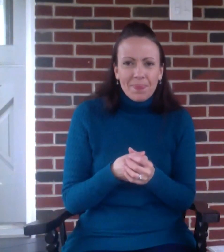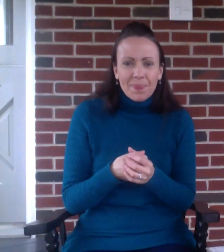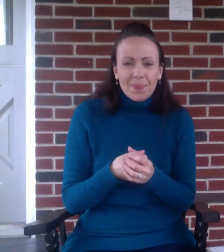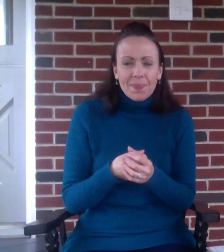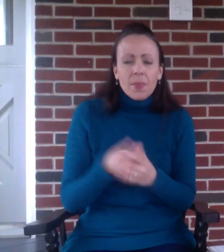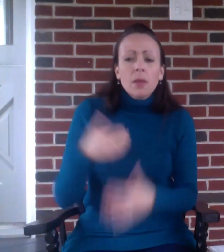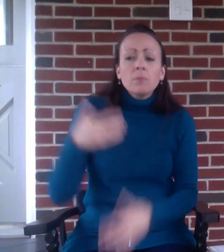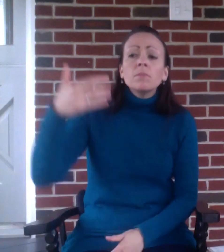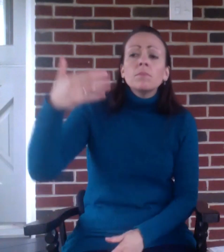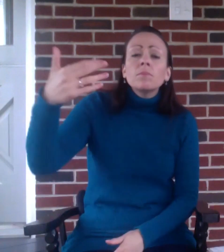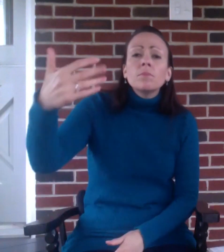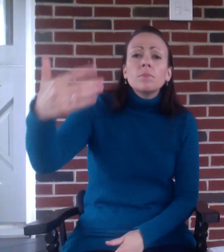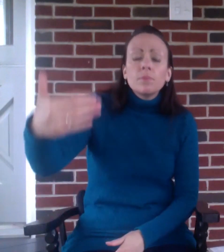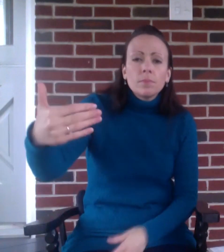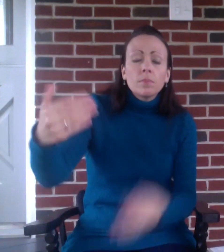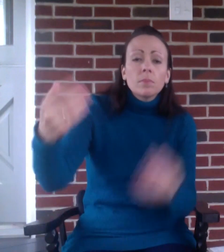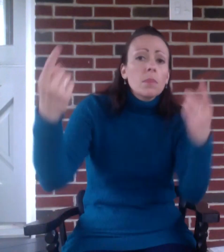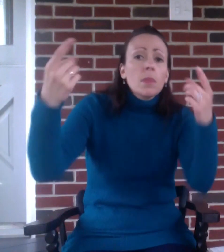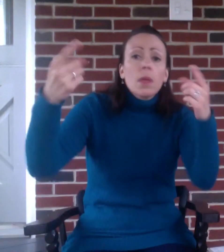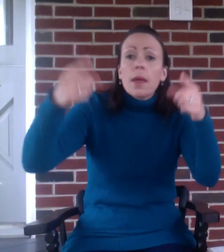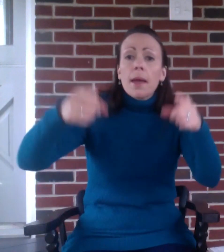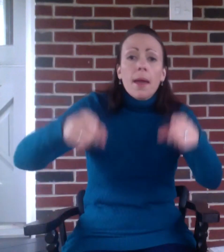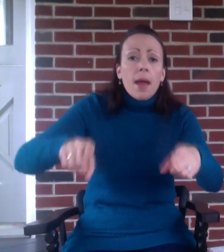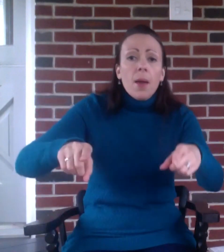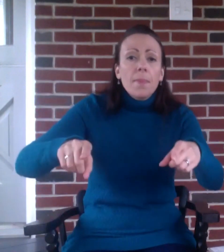the wind swept a small bird.